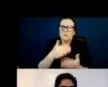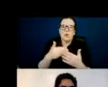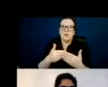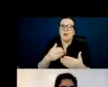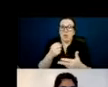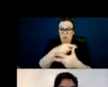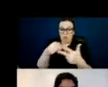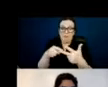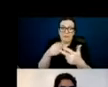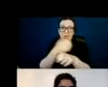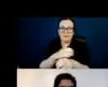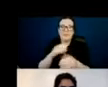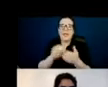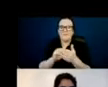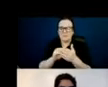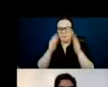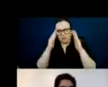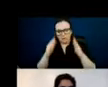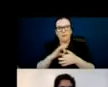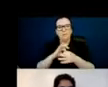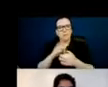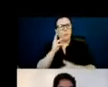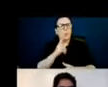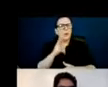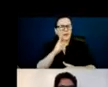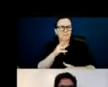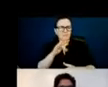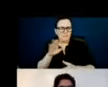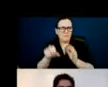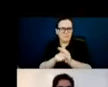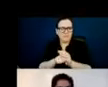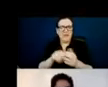In Costa Rica, a very high level with the vice president. In Colombia through the national